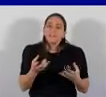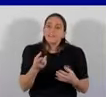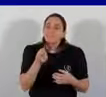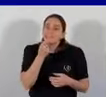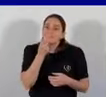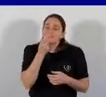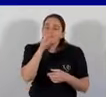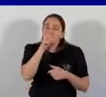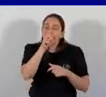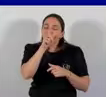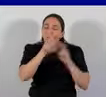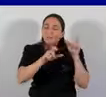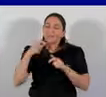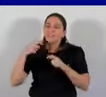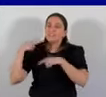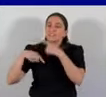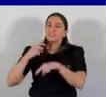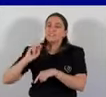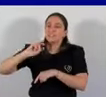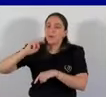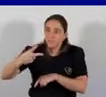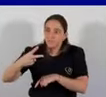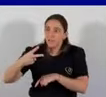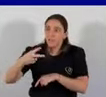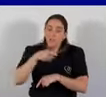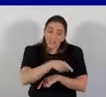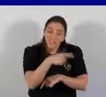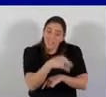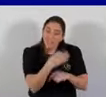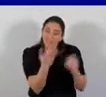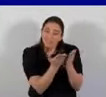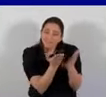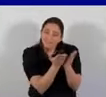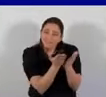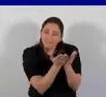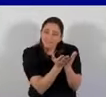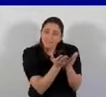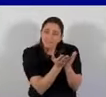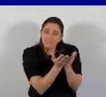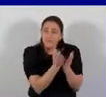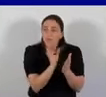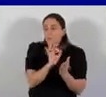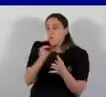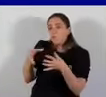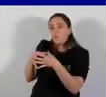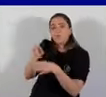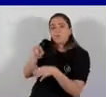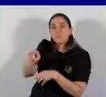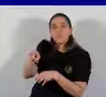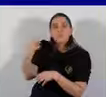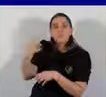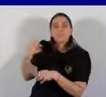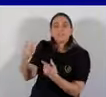So why? Because basically it is the cuts Human capital of the second generation